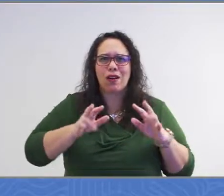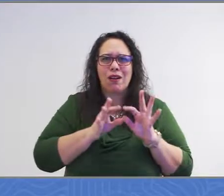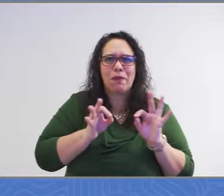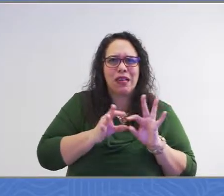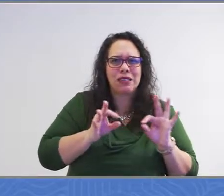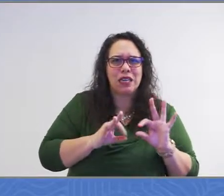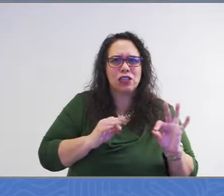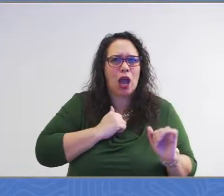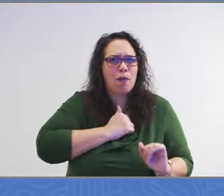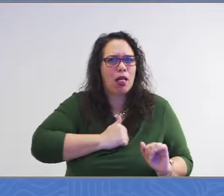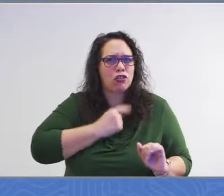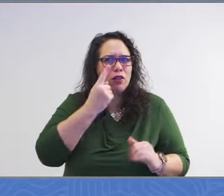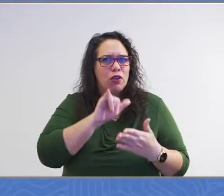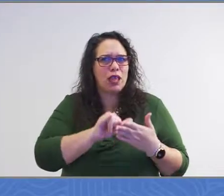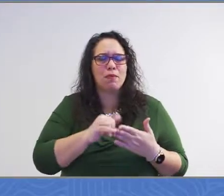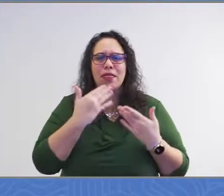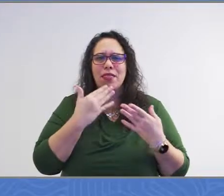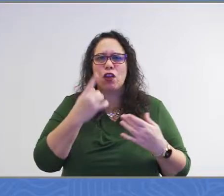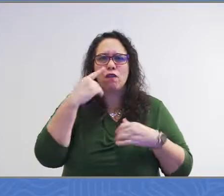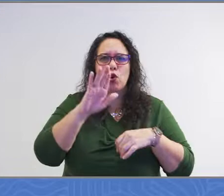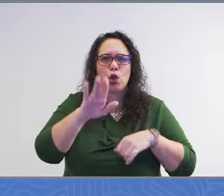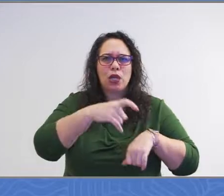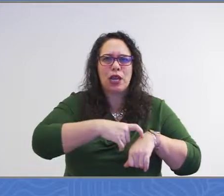but thank you for your time and take care, bye.